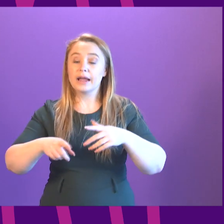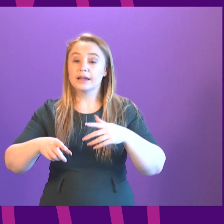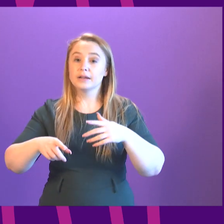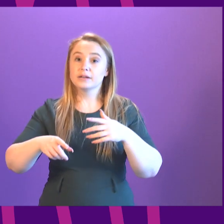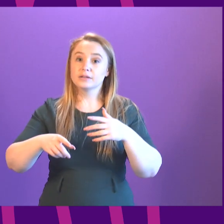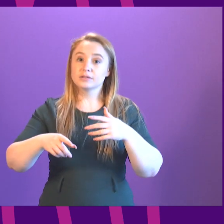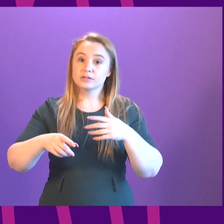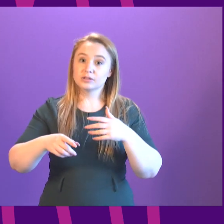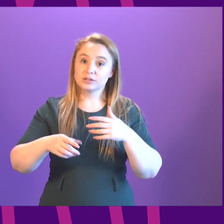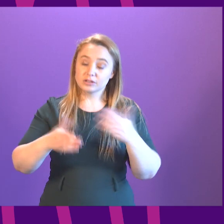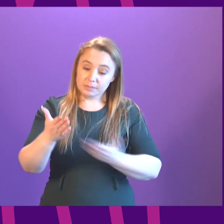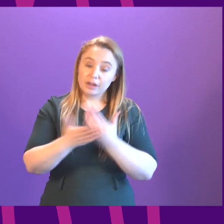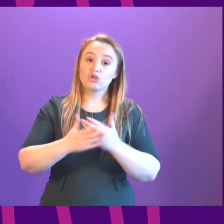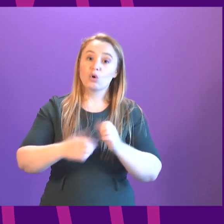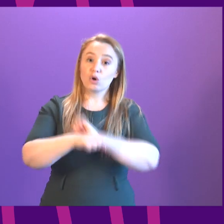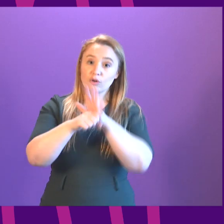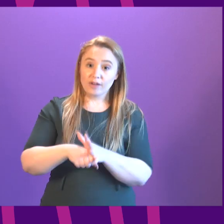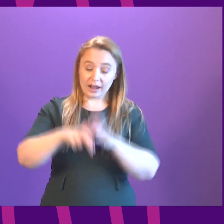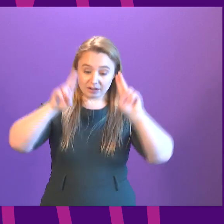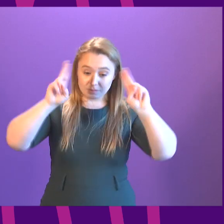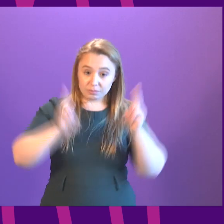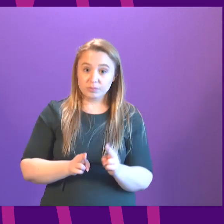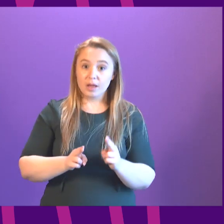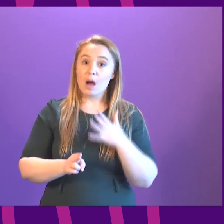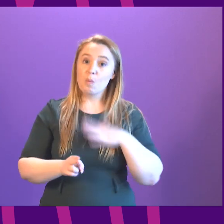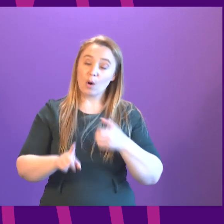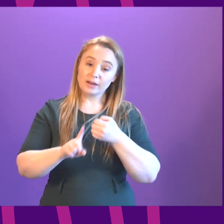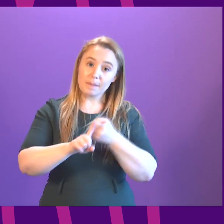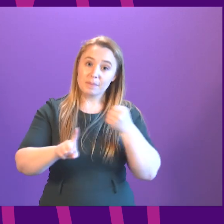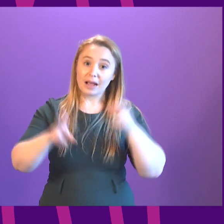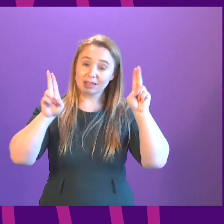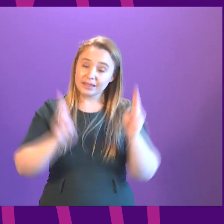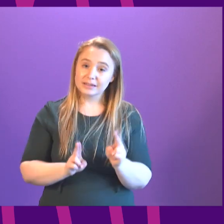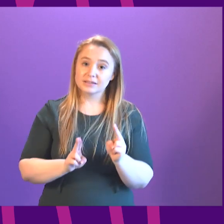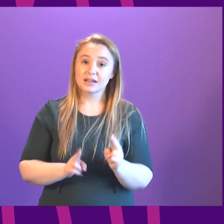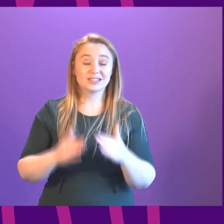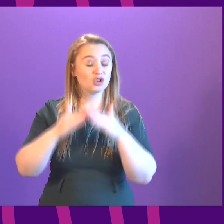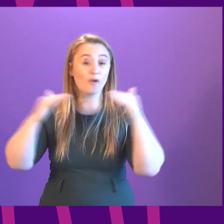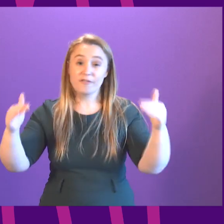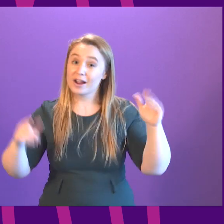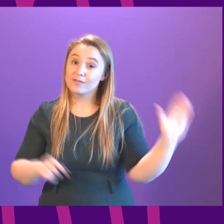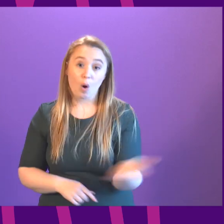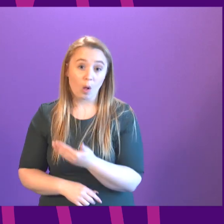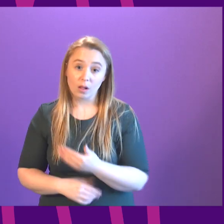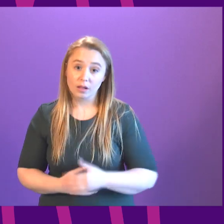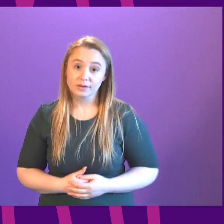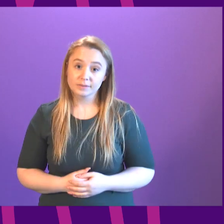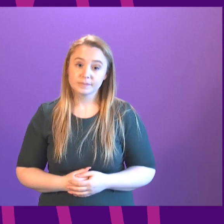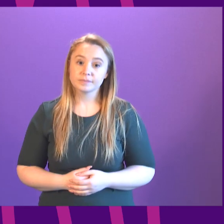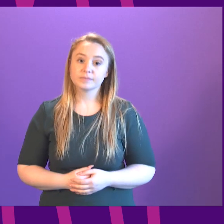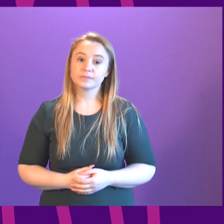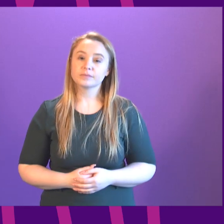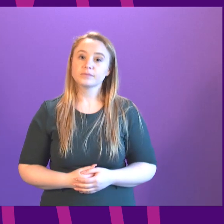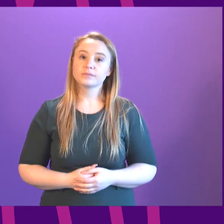need to do to keep the virus suppressed—to mitigate the impact of it. None of this is fair on anybody right now.